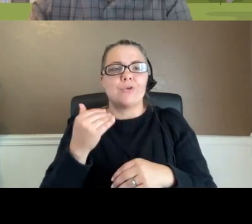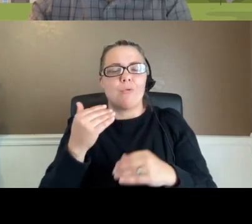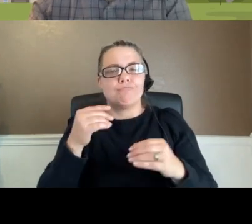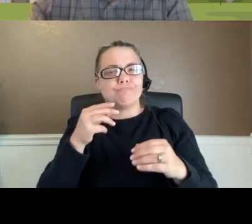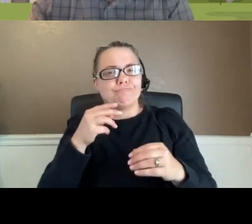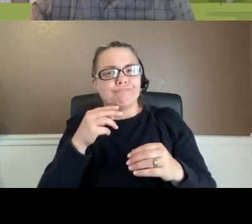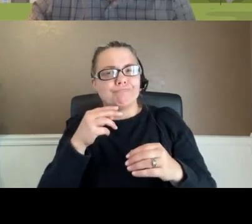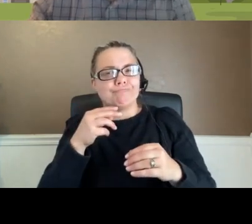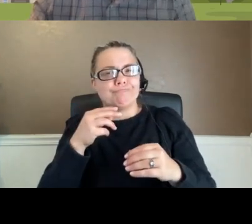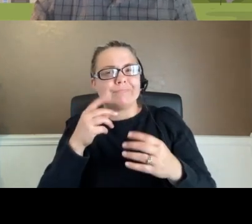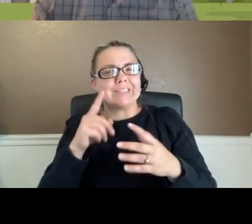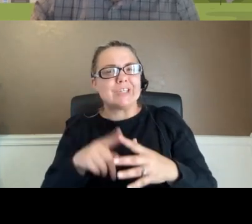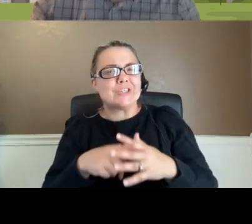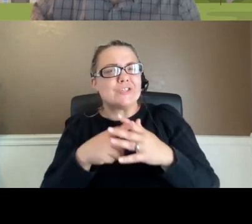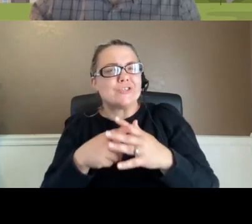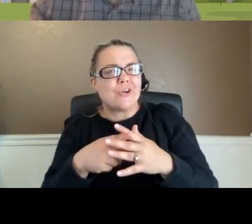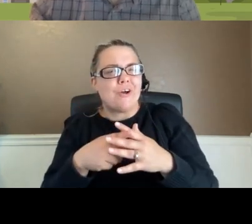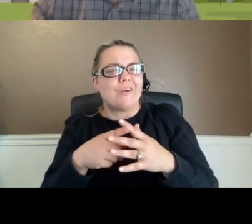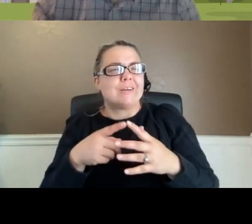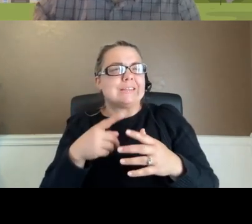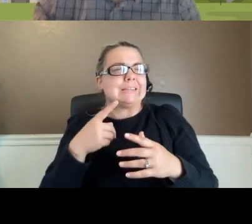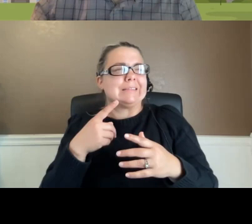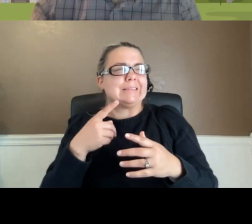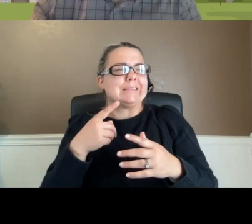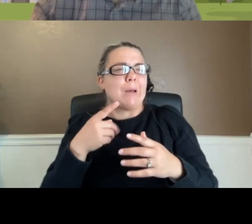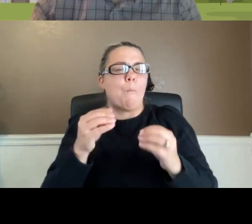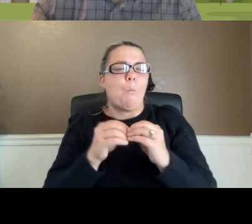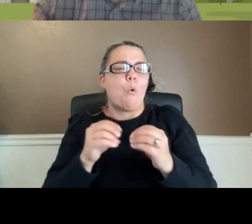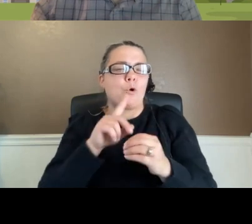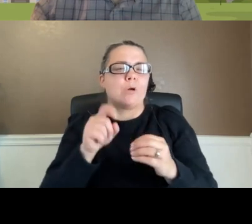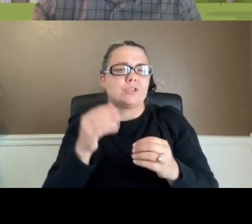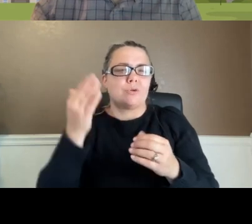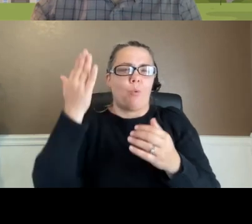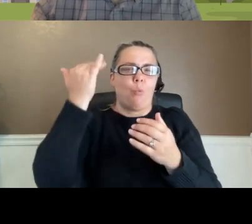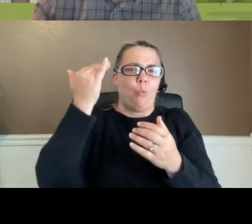you start to come to these questions of well, why did this happen? What went wrong? What isn't, you